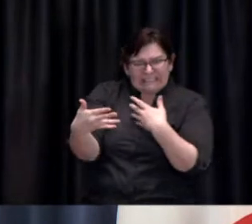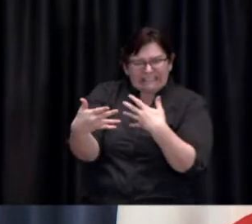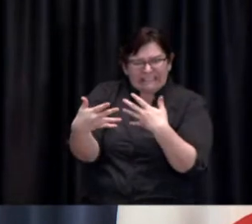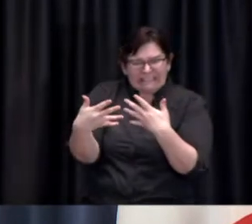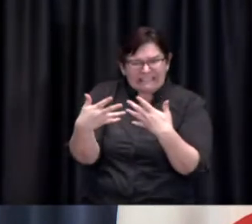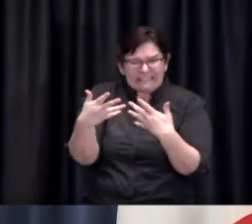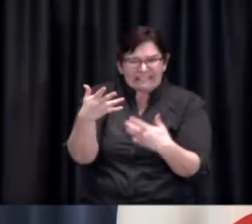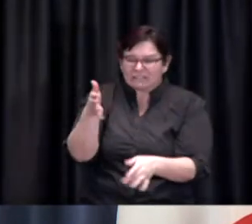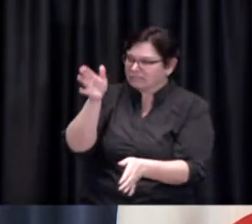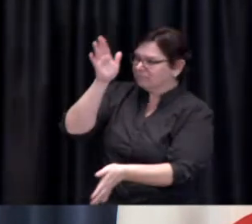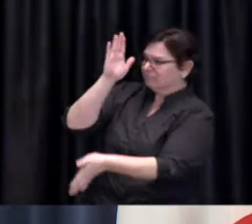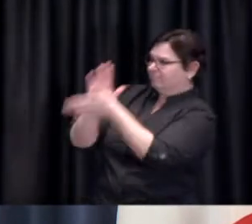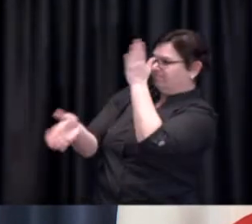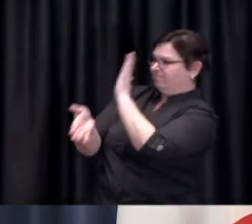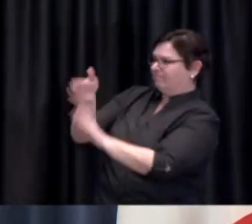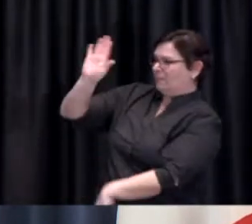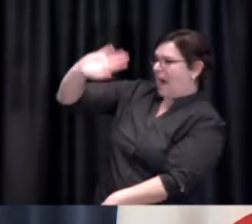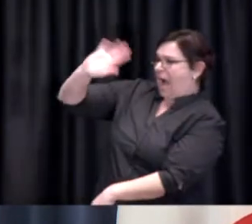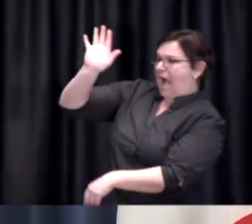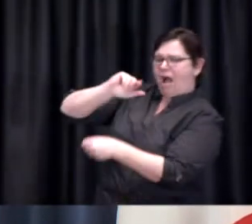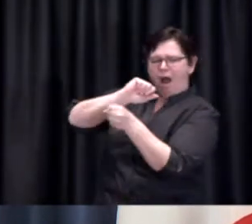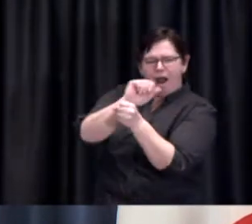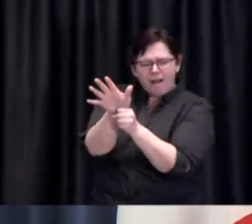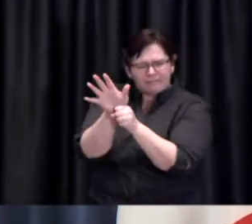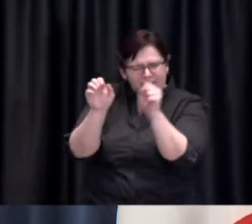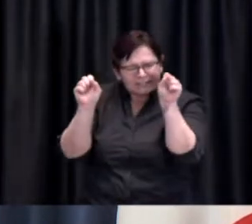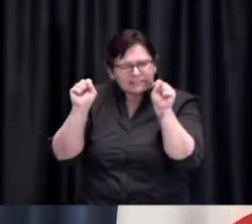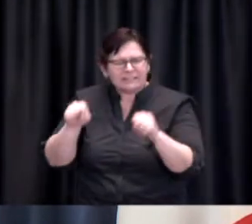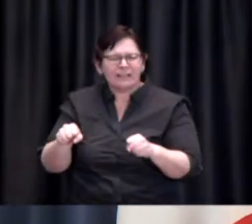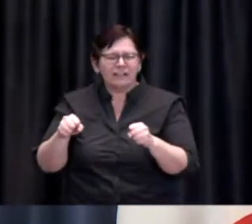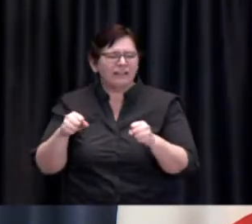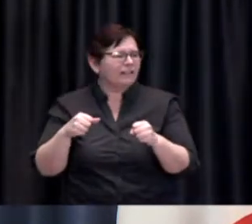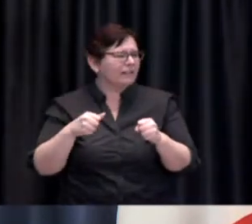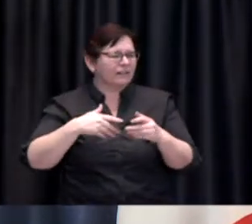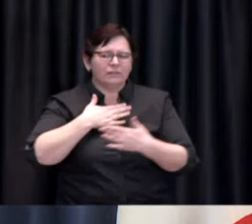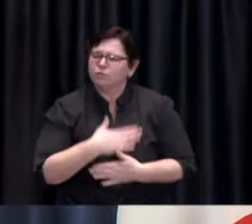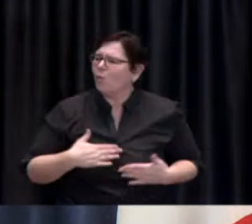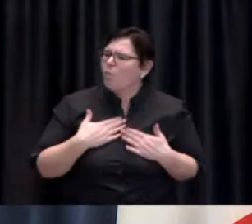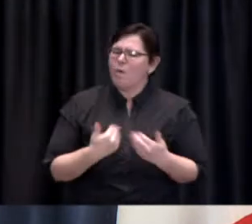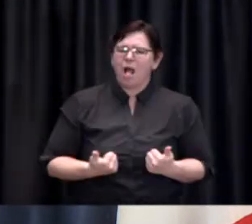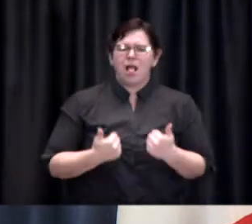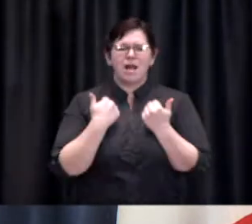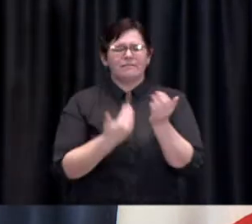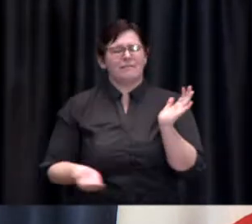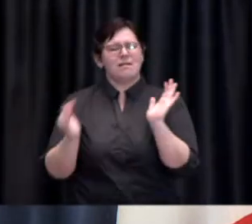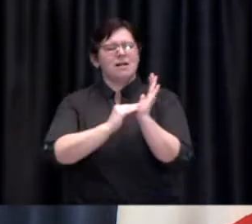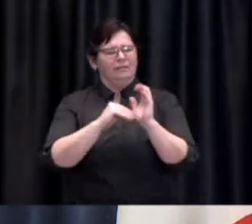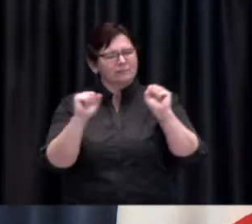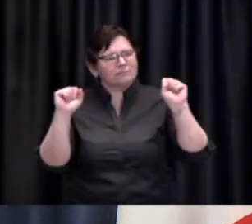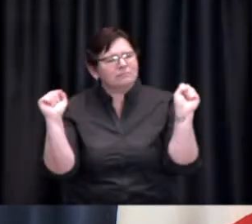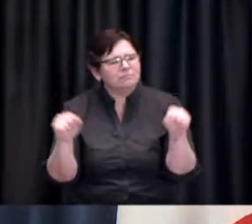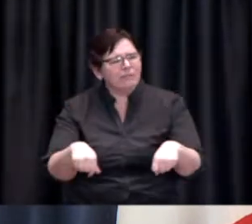and enjoying life in our city more like it used to be, before there was such a thing as COVID-19.